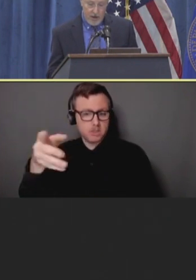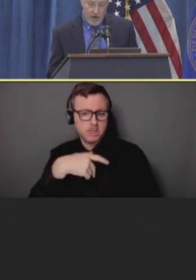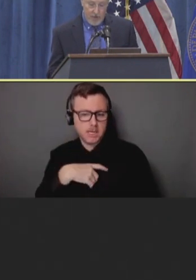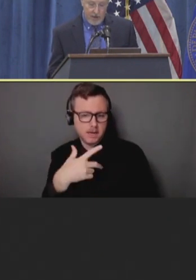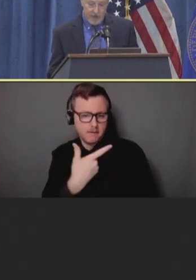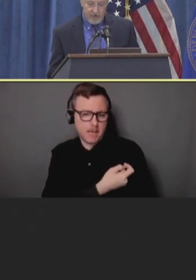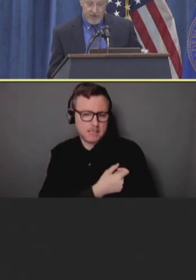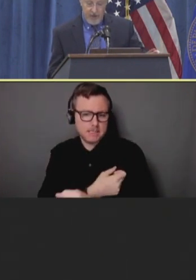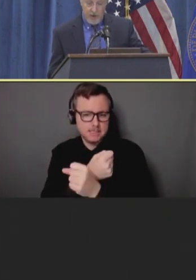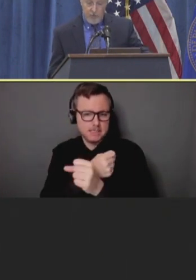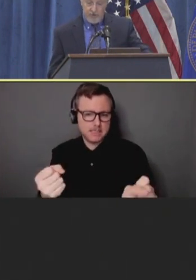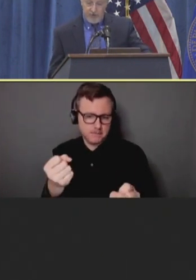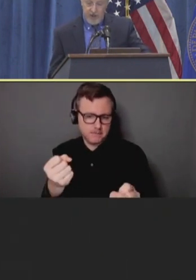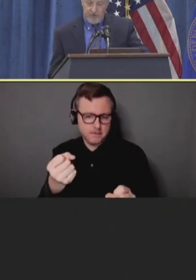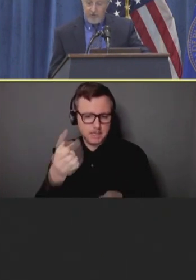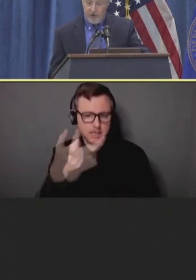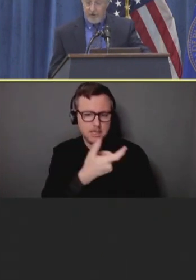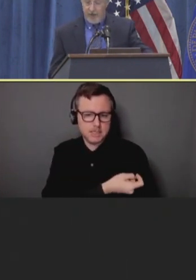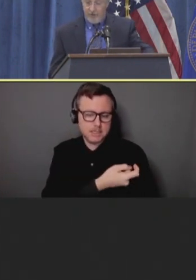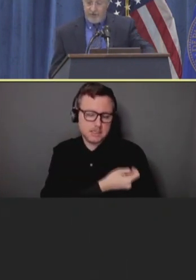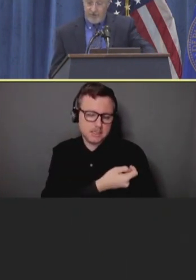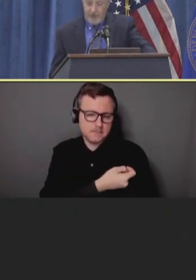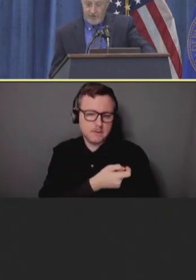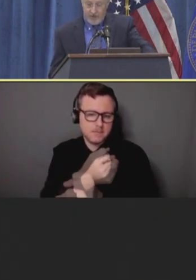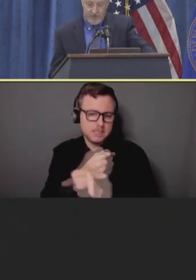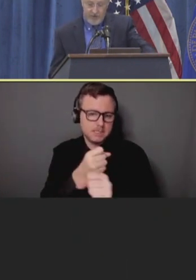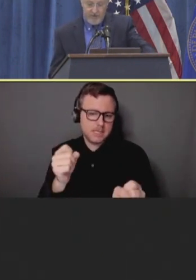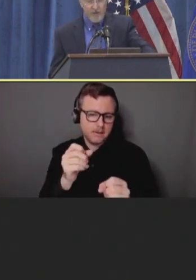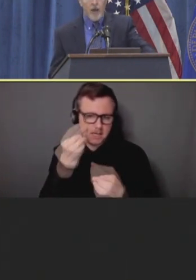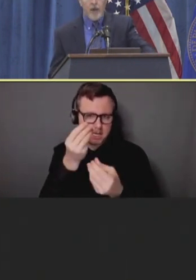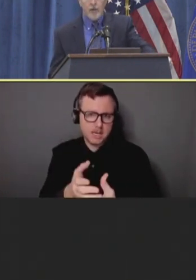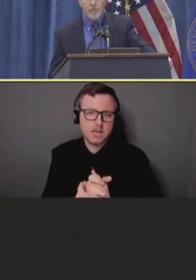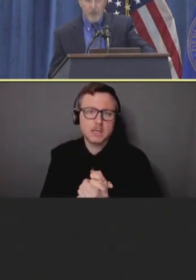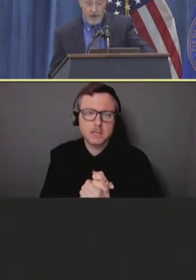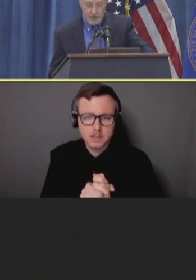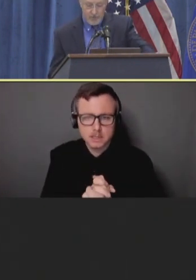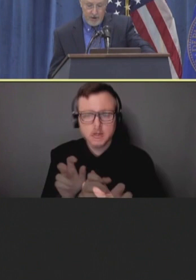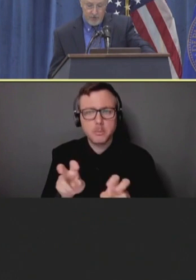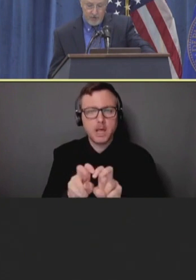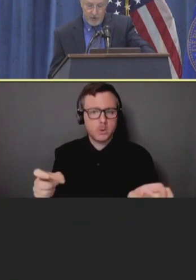Our panelists today will discuss several innovations in vaccine safety data, and our speakers include